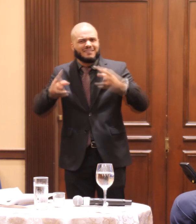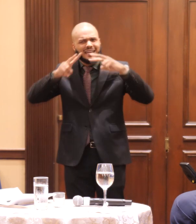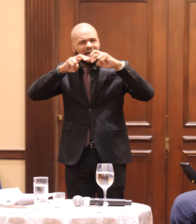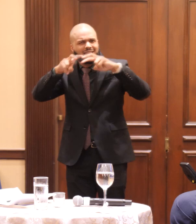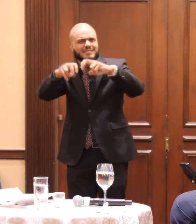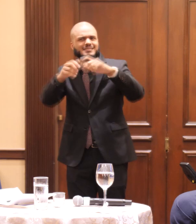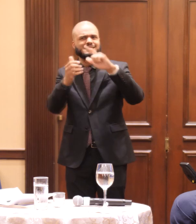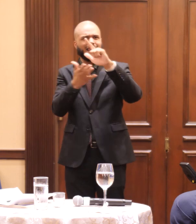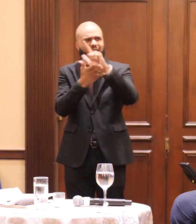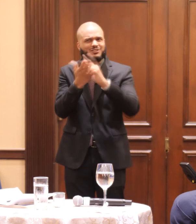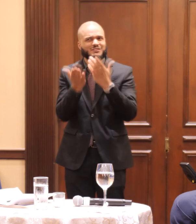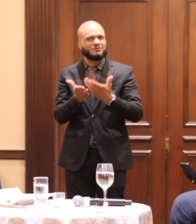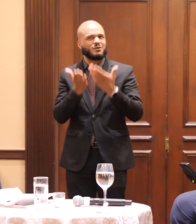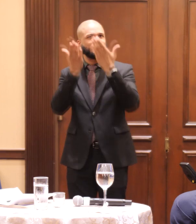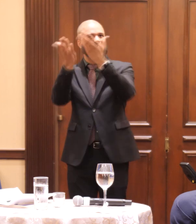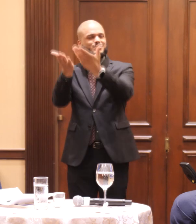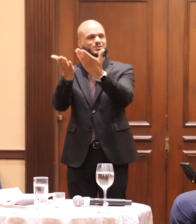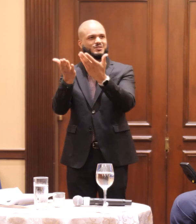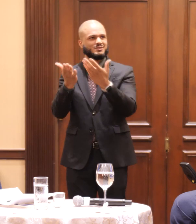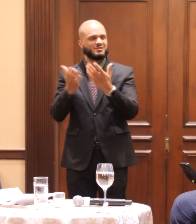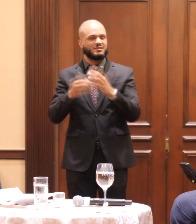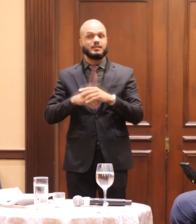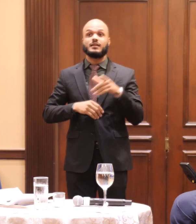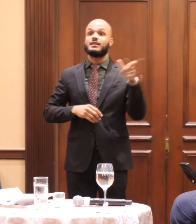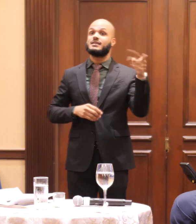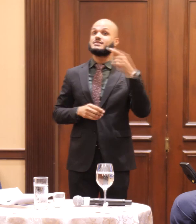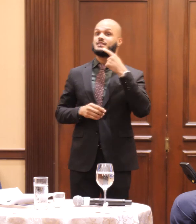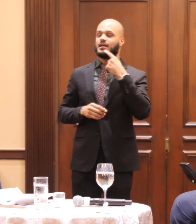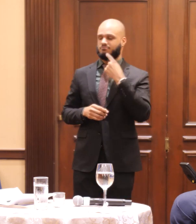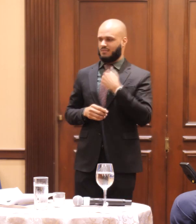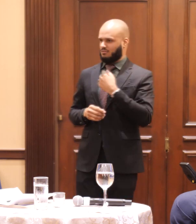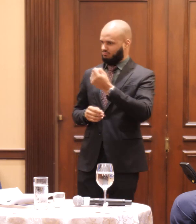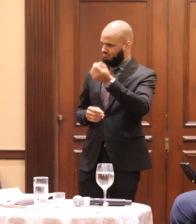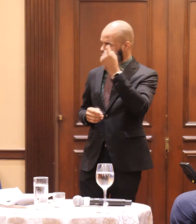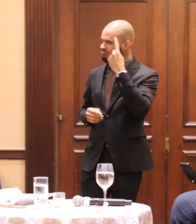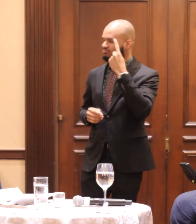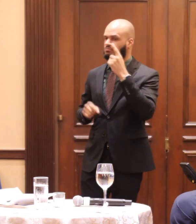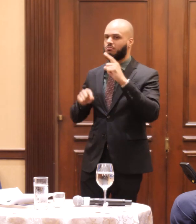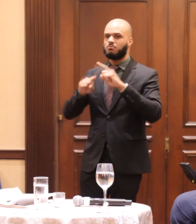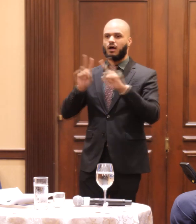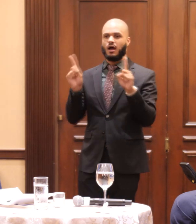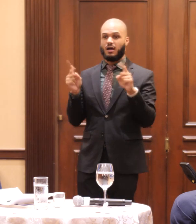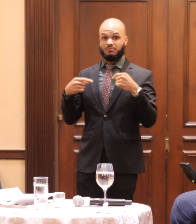to make legislative recommendation and Lex said well I understand that but I I didn't decide this.